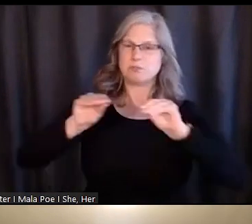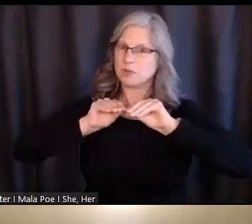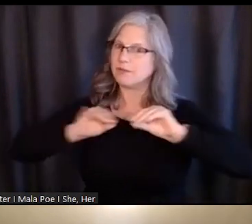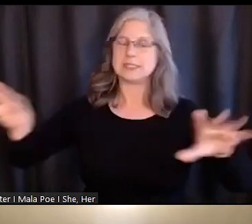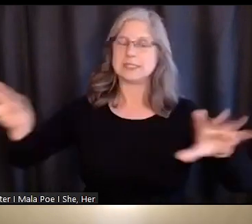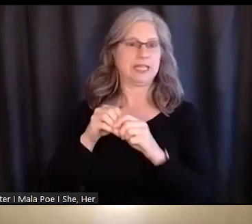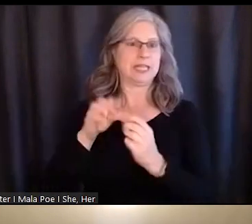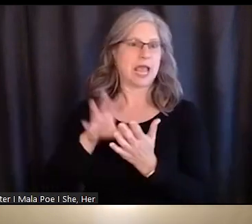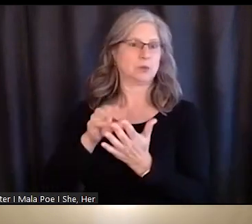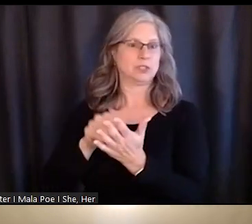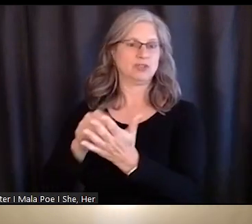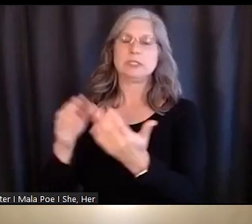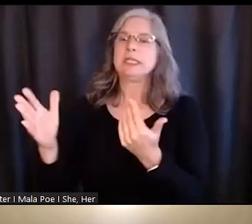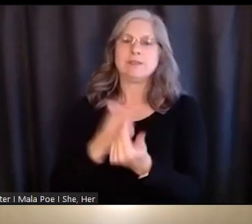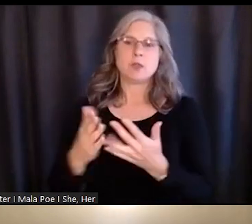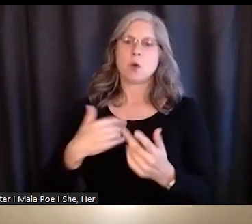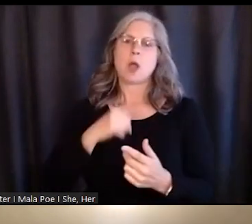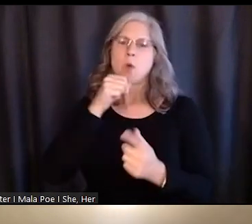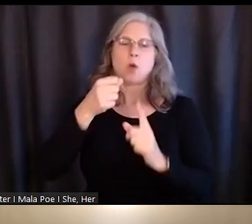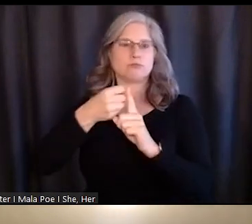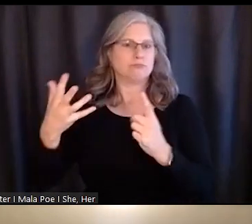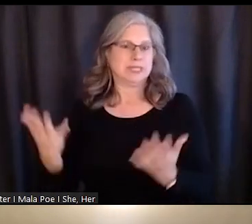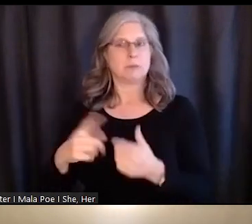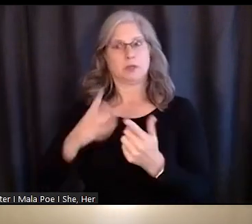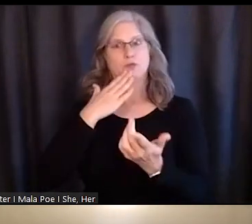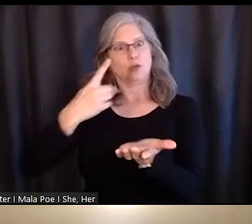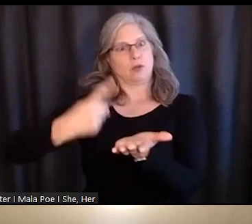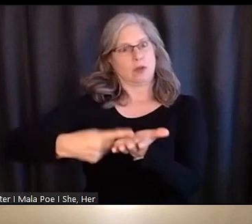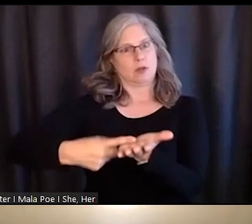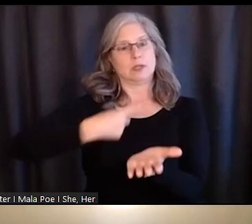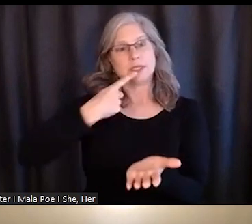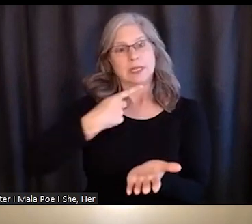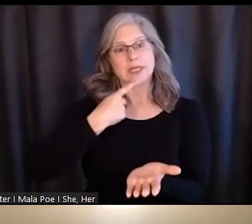And even though I won't talk about it, I think there's a good argument to say that they also persevere into adulthood.